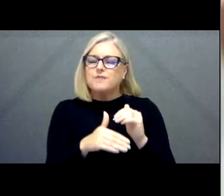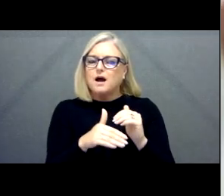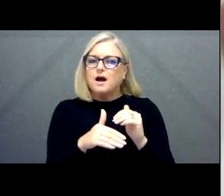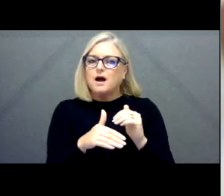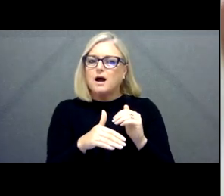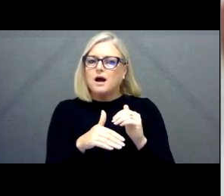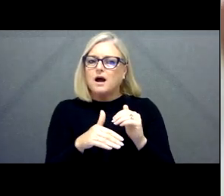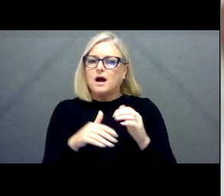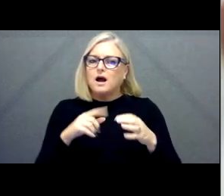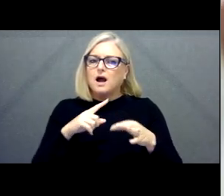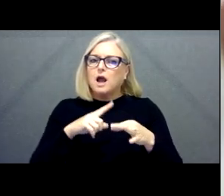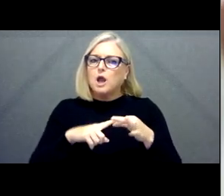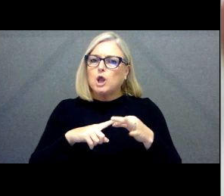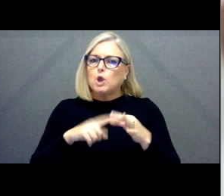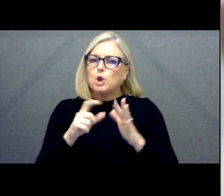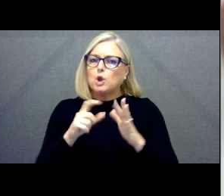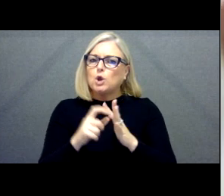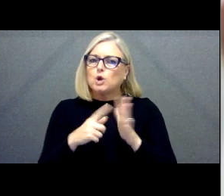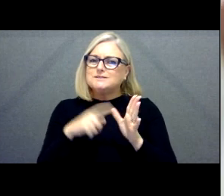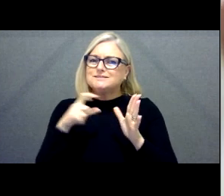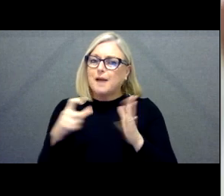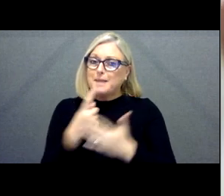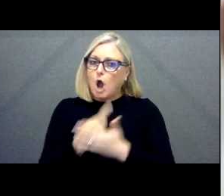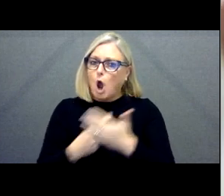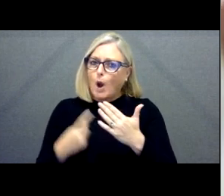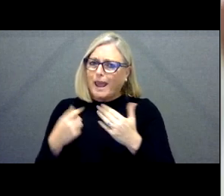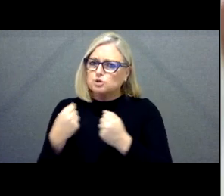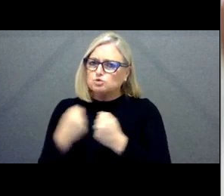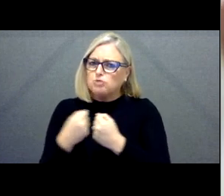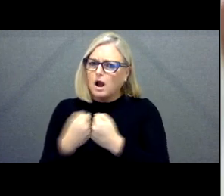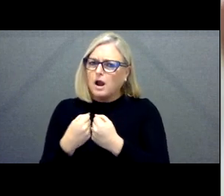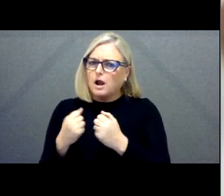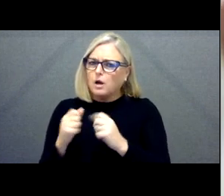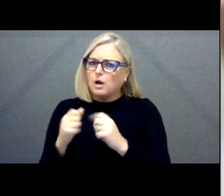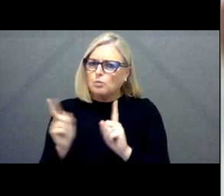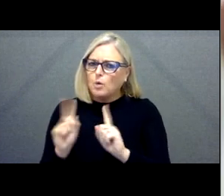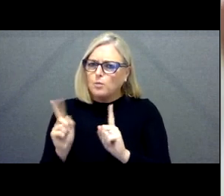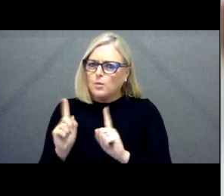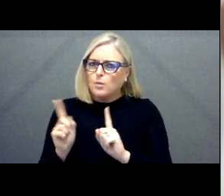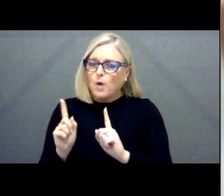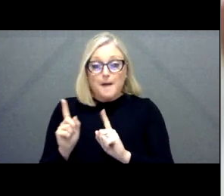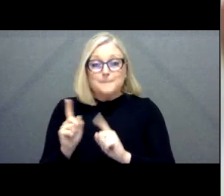charges I just wanted to clarify um because we could talk for five hours about drug C there's so